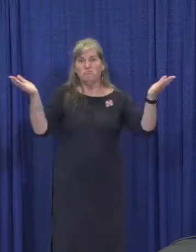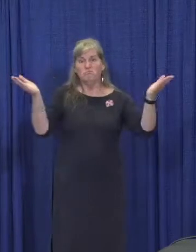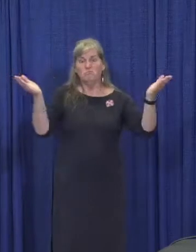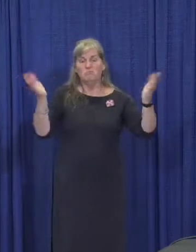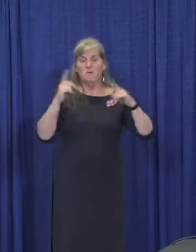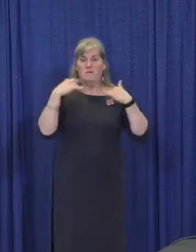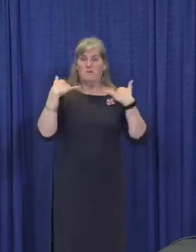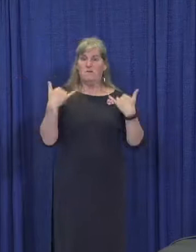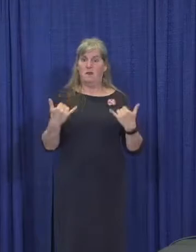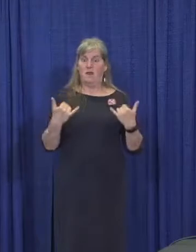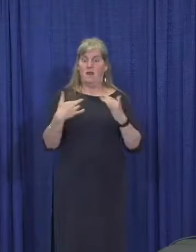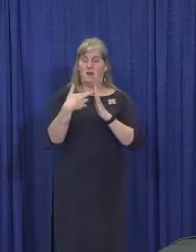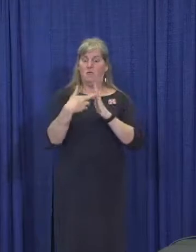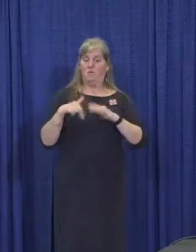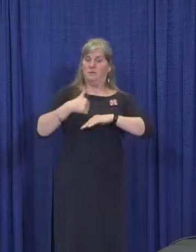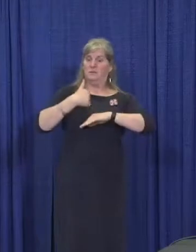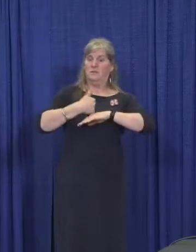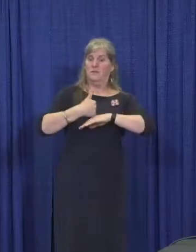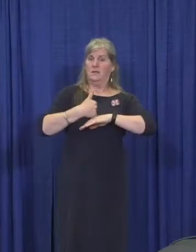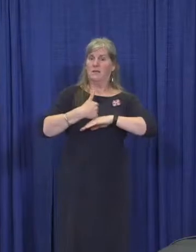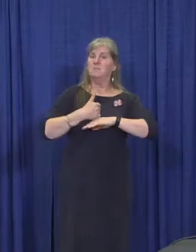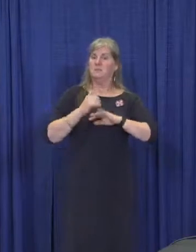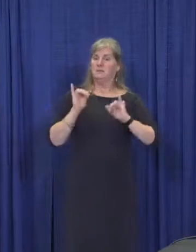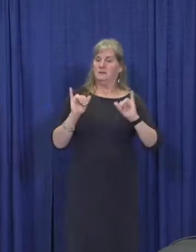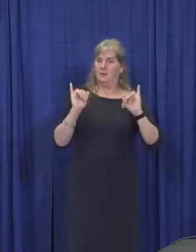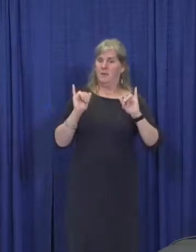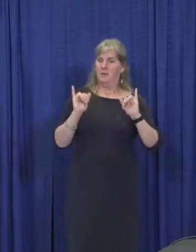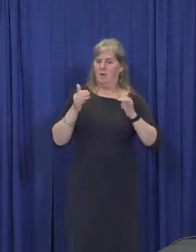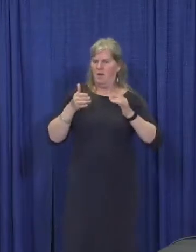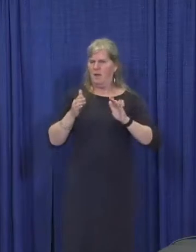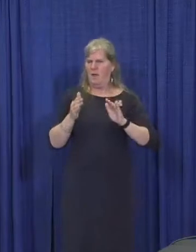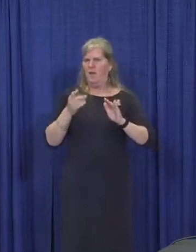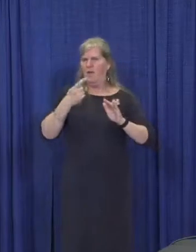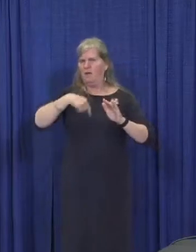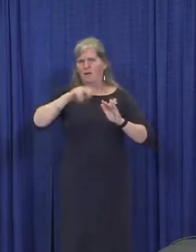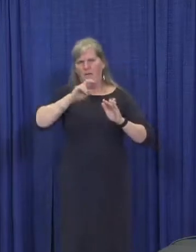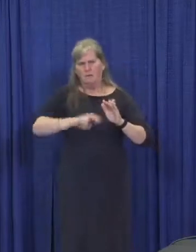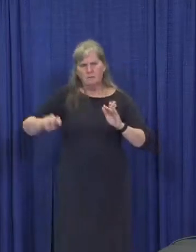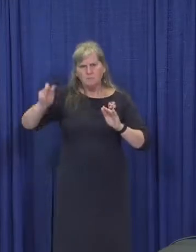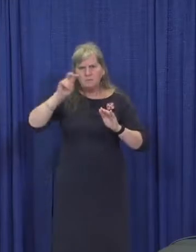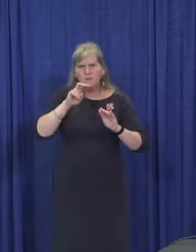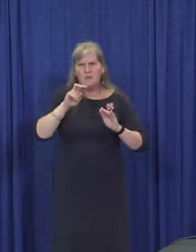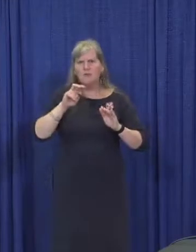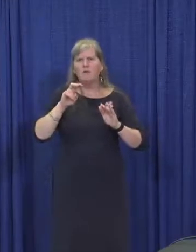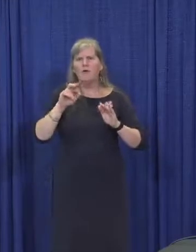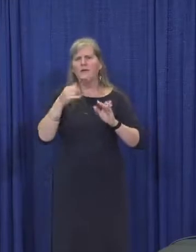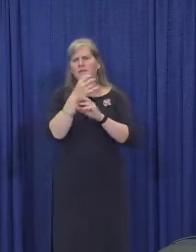out to the public but the rules are there to exactly do that, to